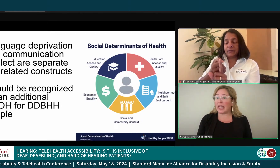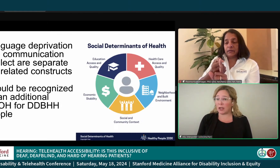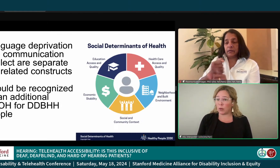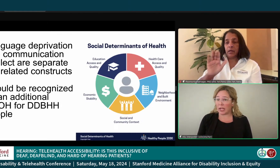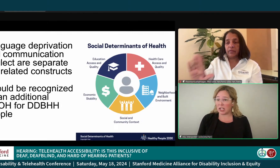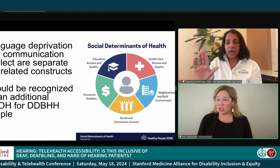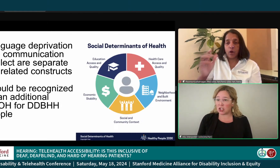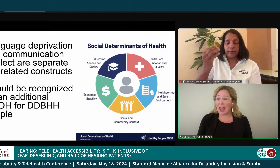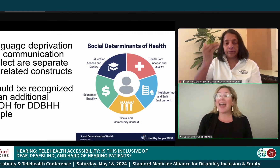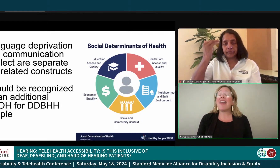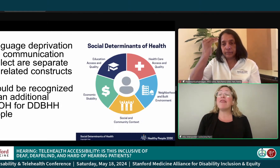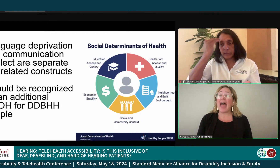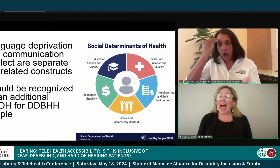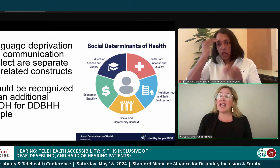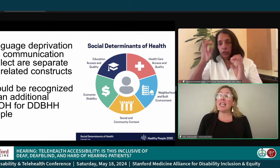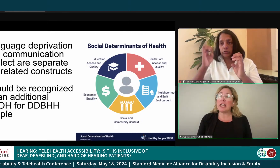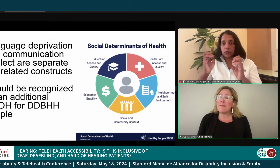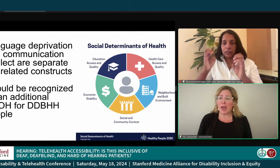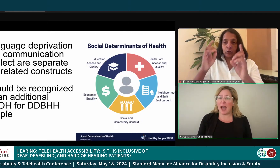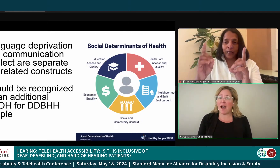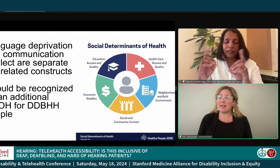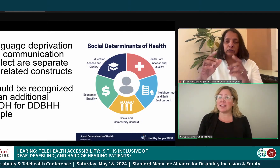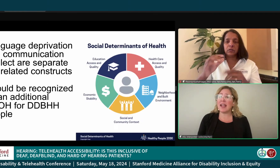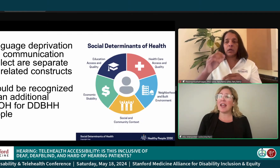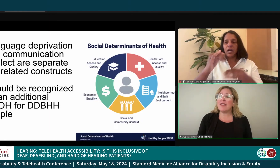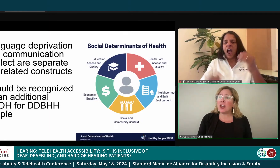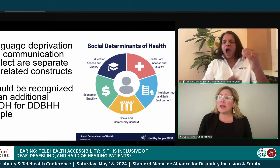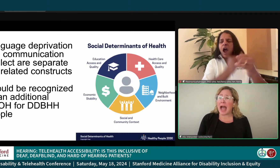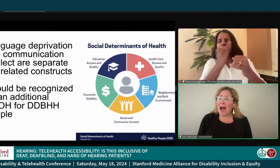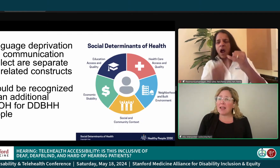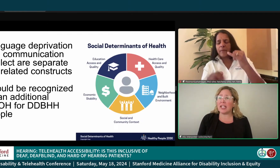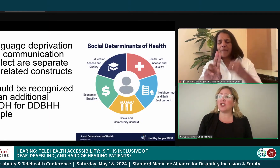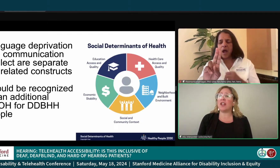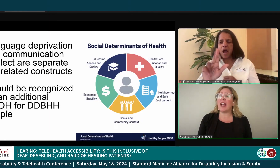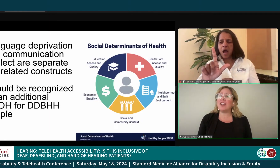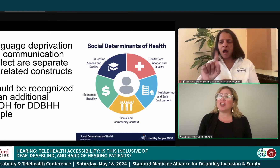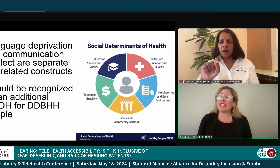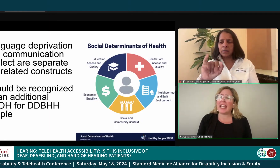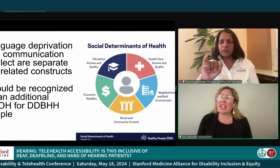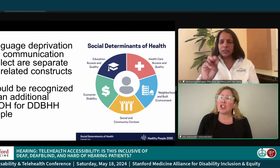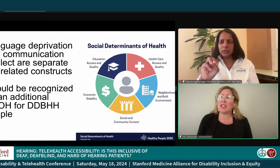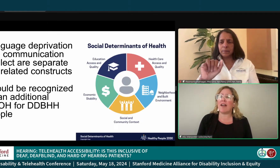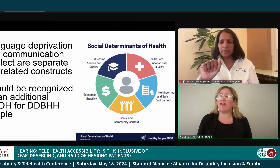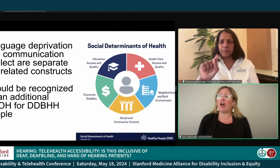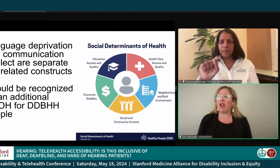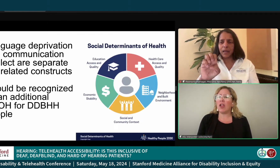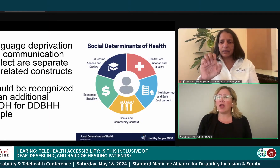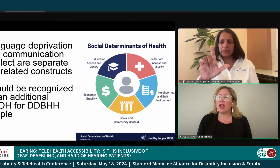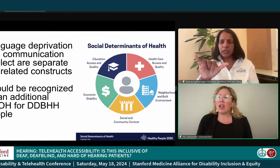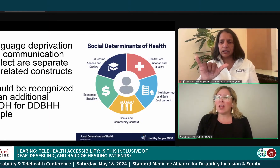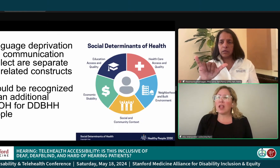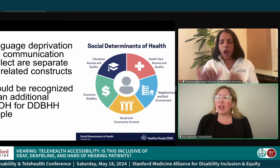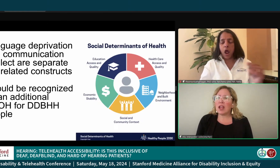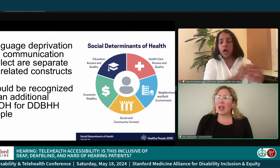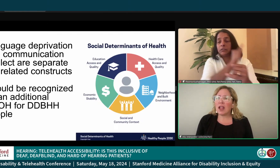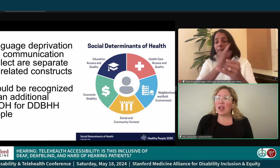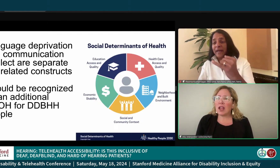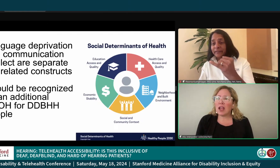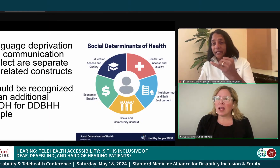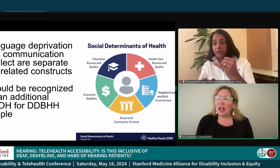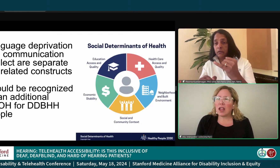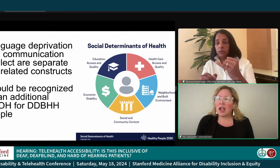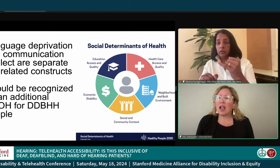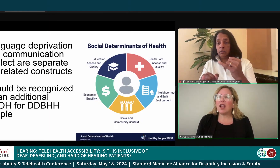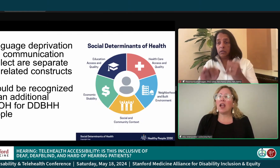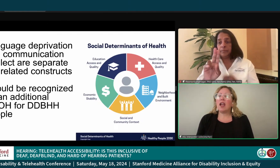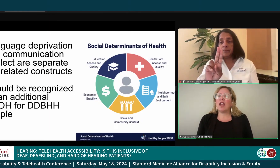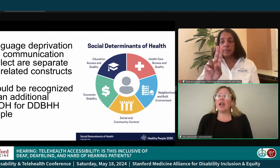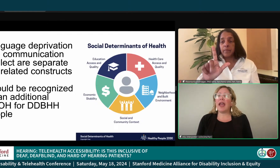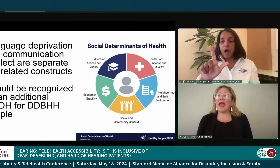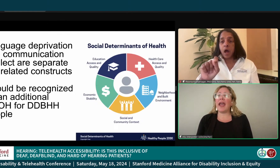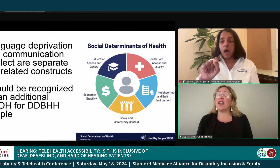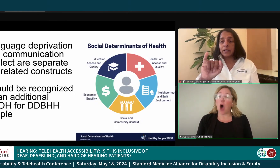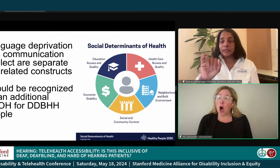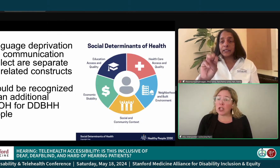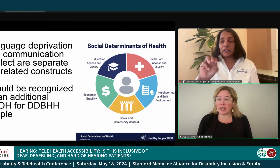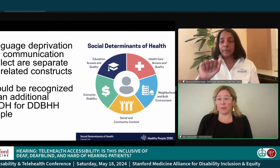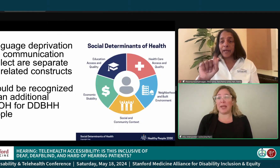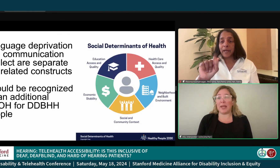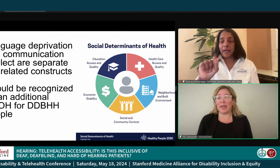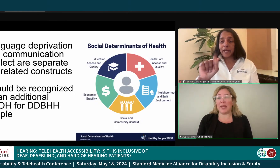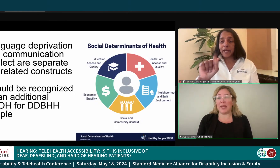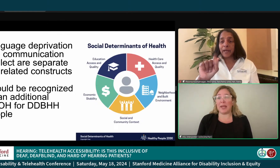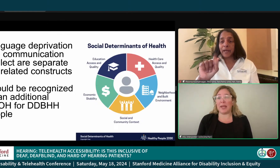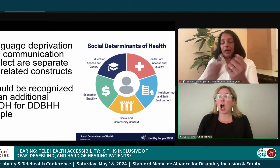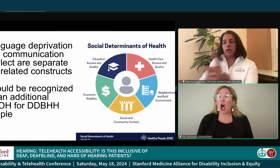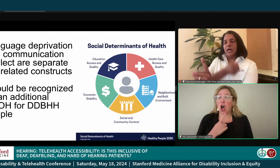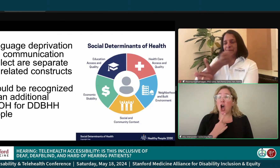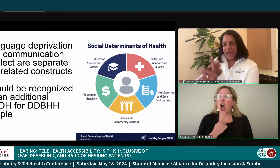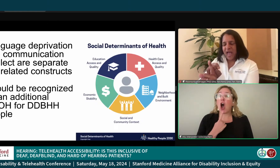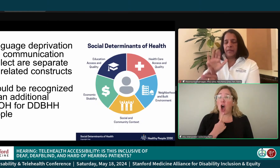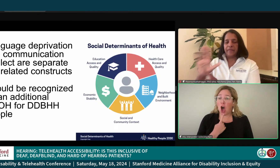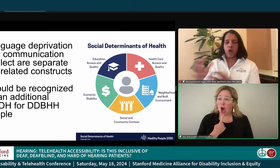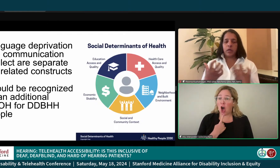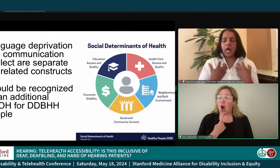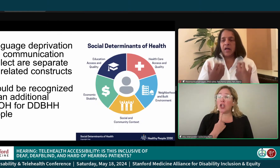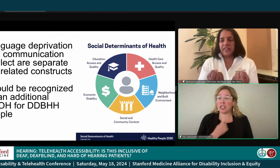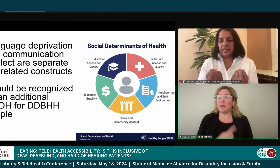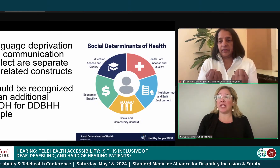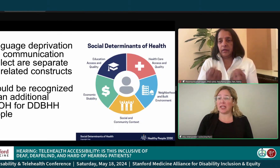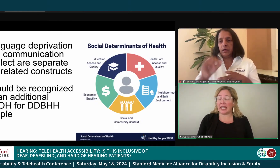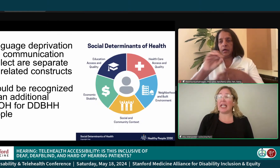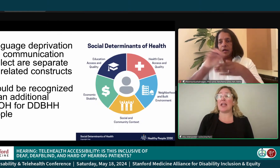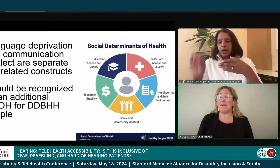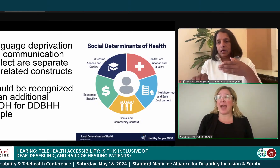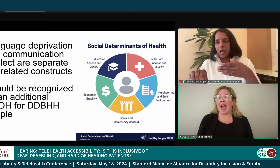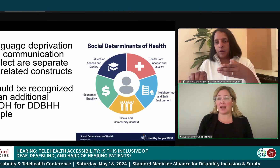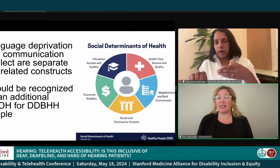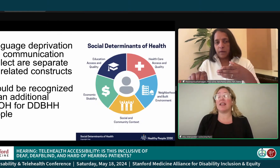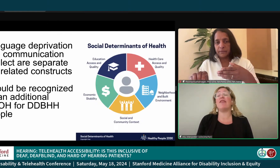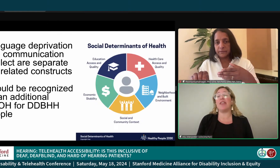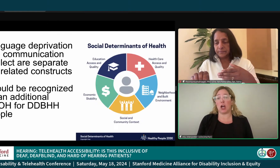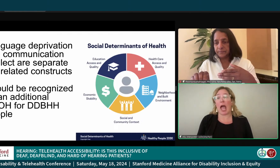language, that impacts their knowledge, their education level, And ultimately impacts their